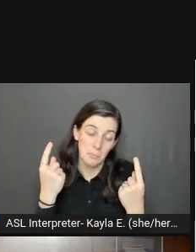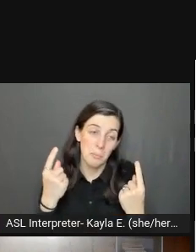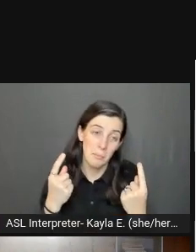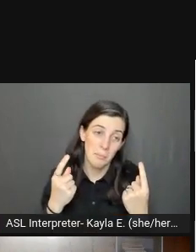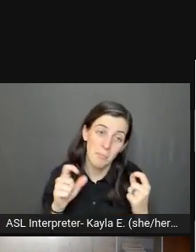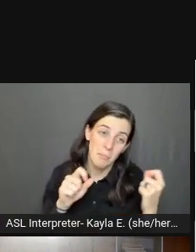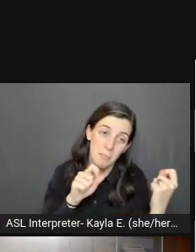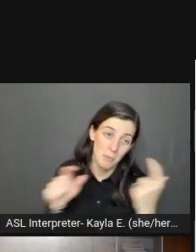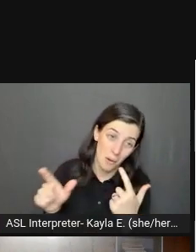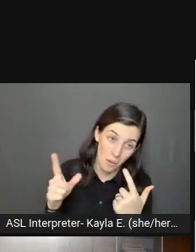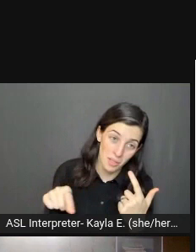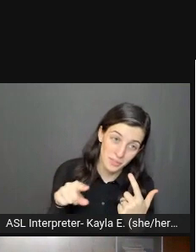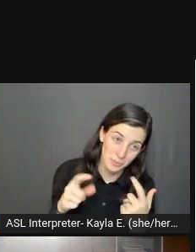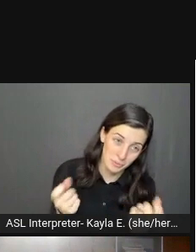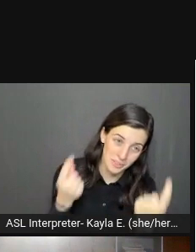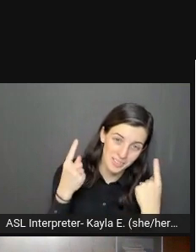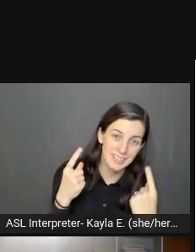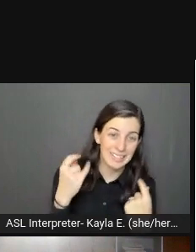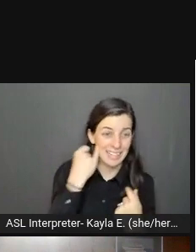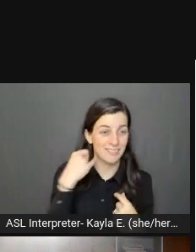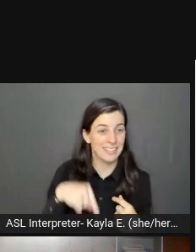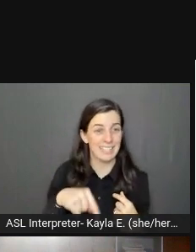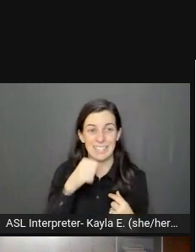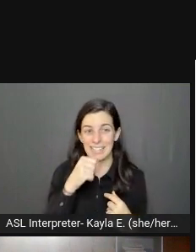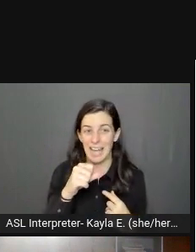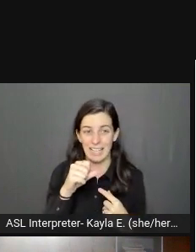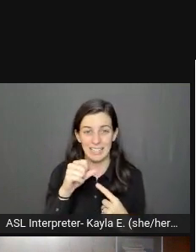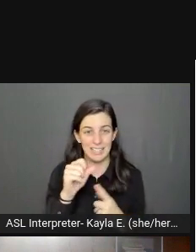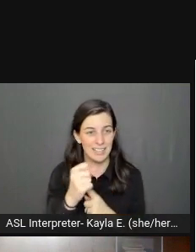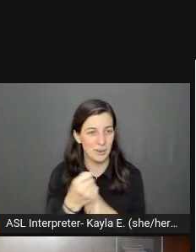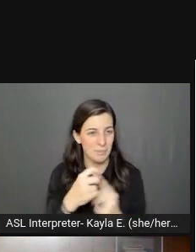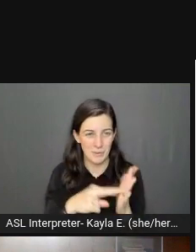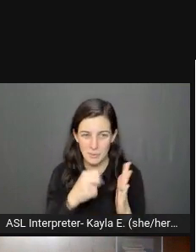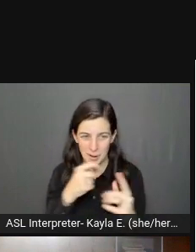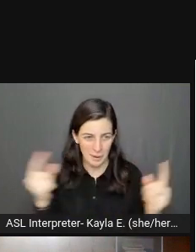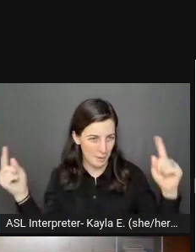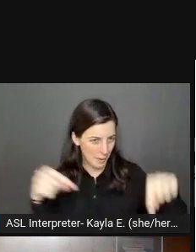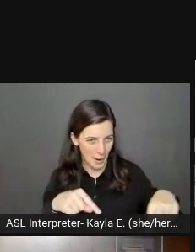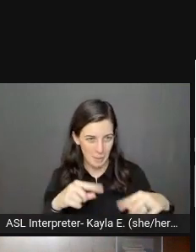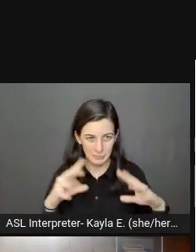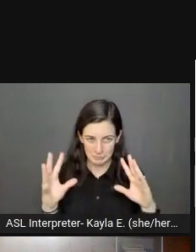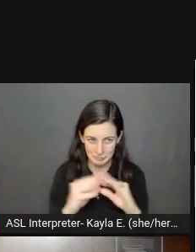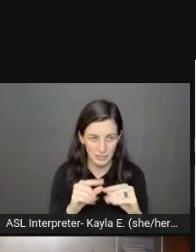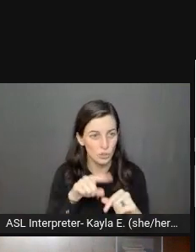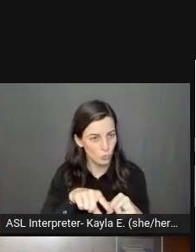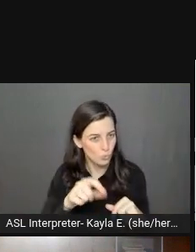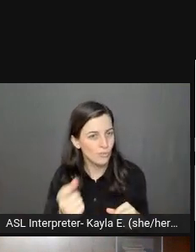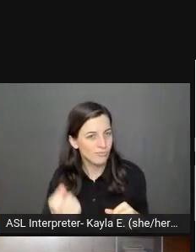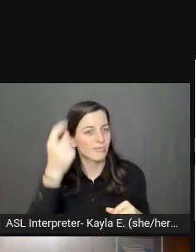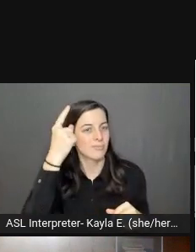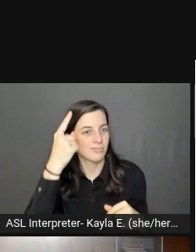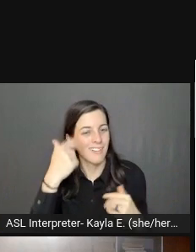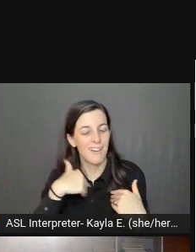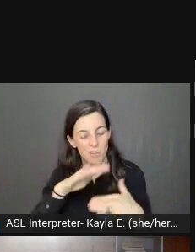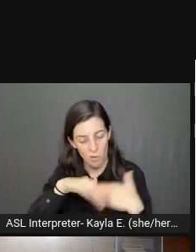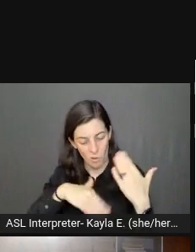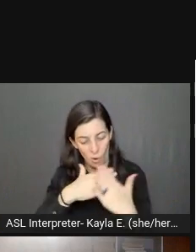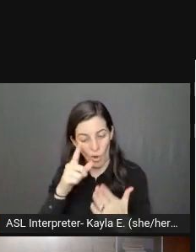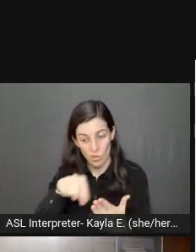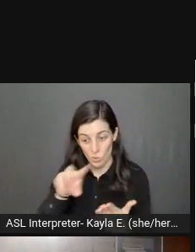because if this is not the case you wouldn't be here now. You do understand that all websites should be accessible